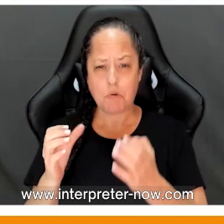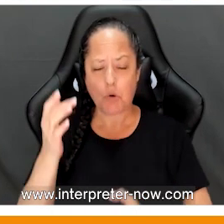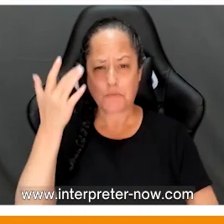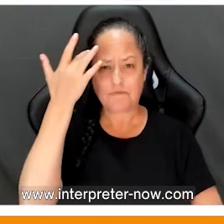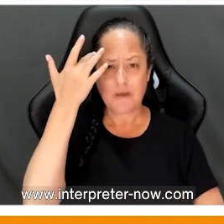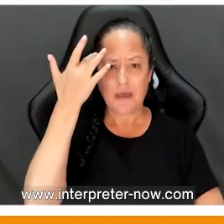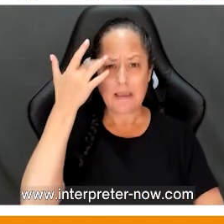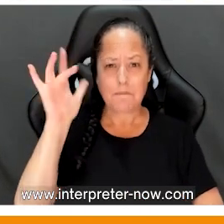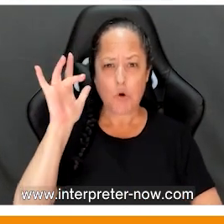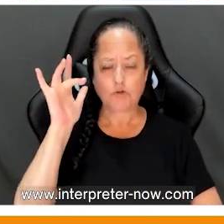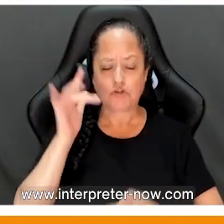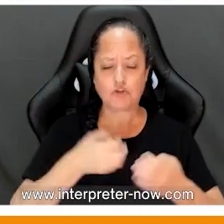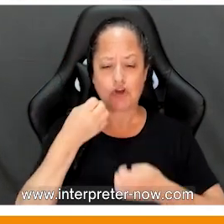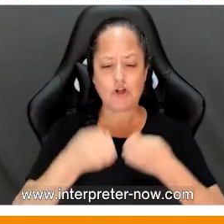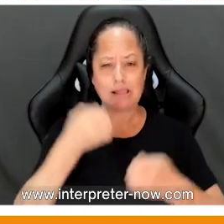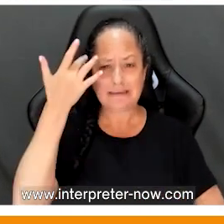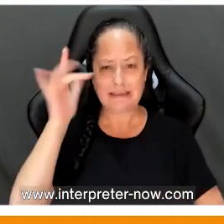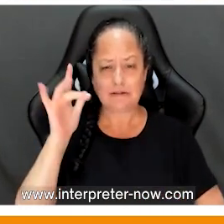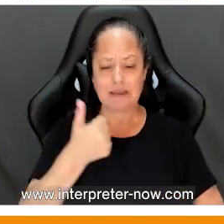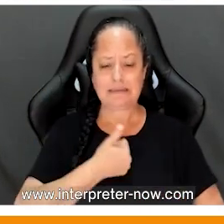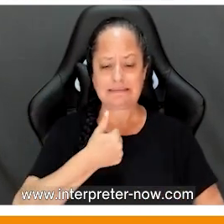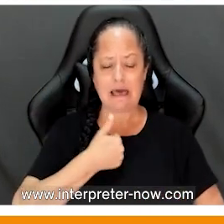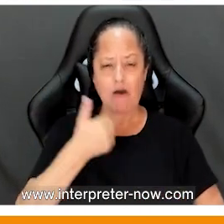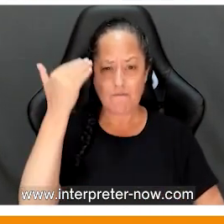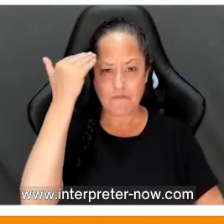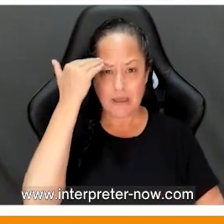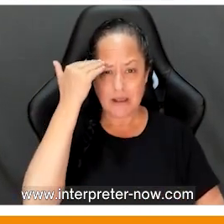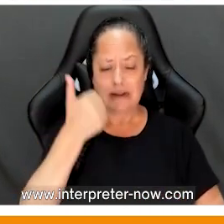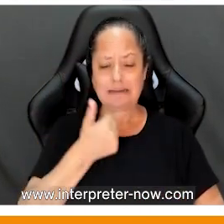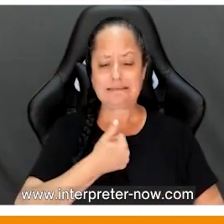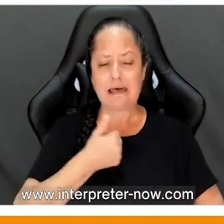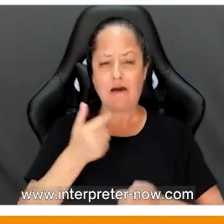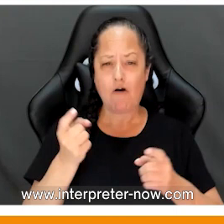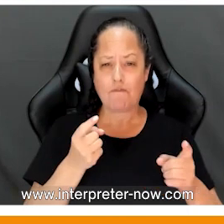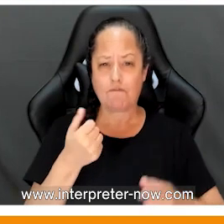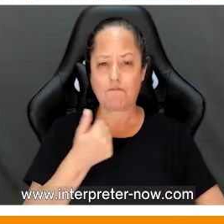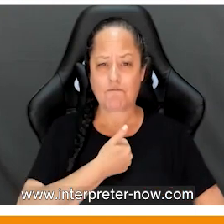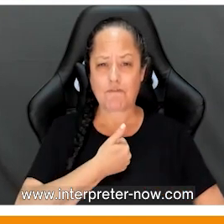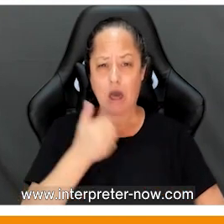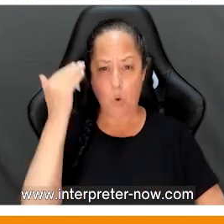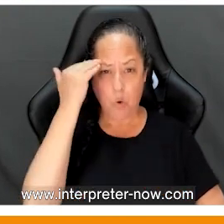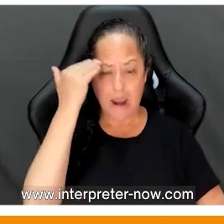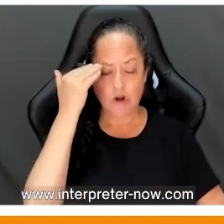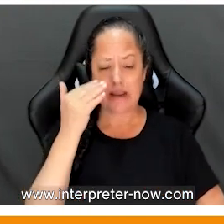self-management, and relationship management, I think mastering those four components is key.